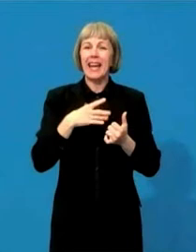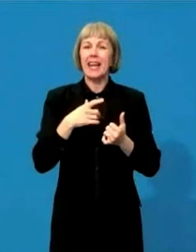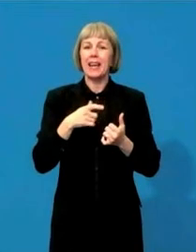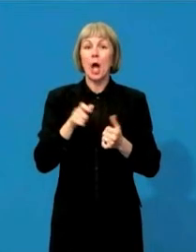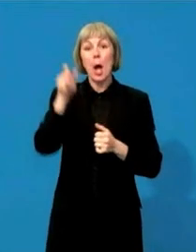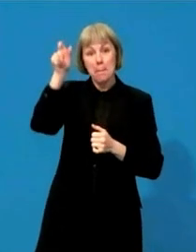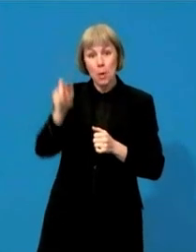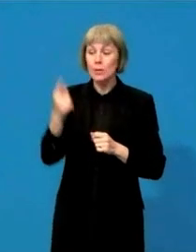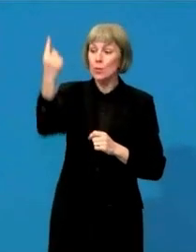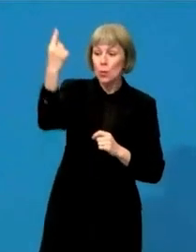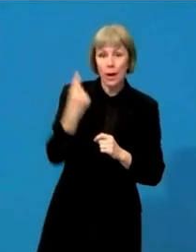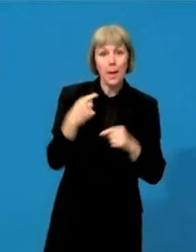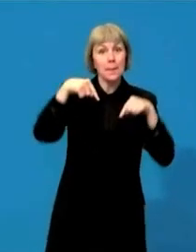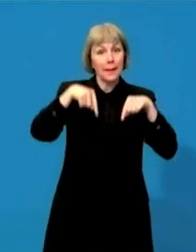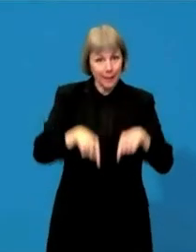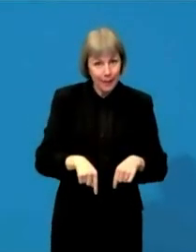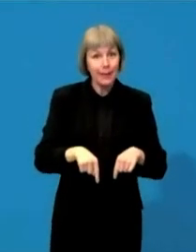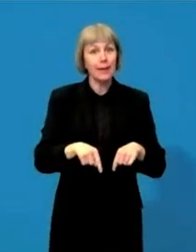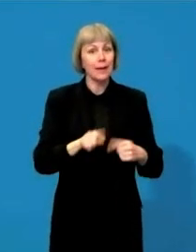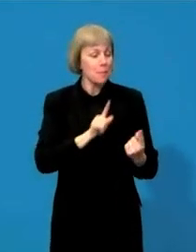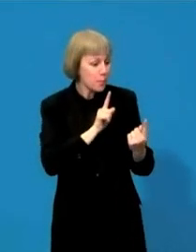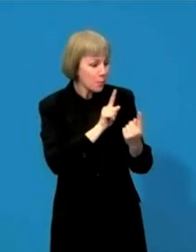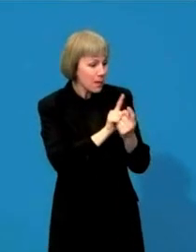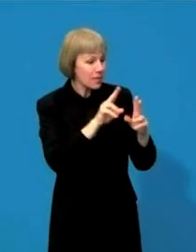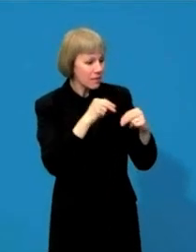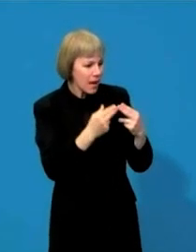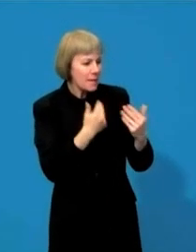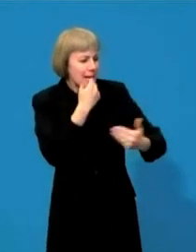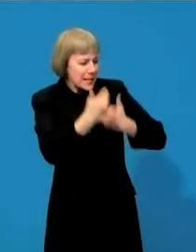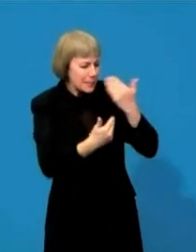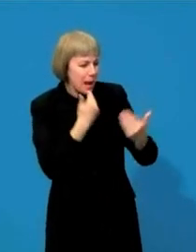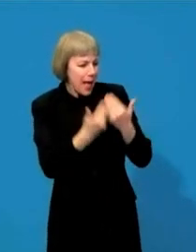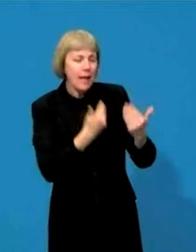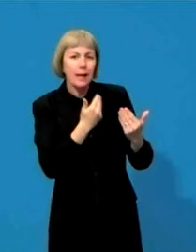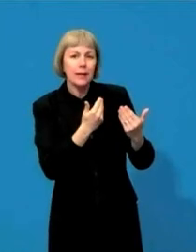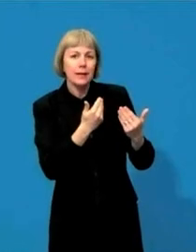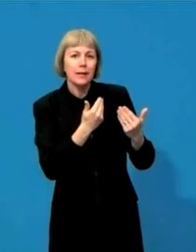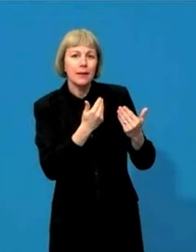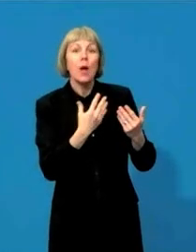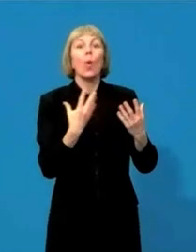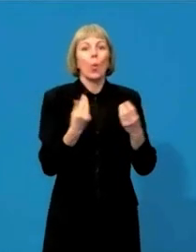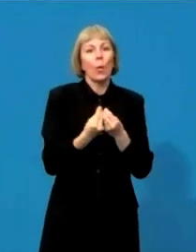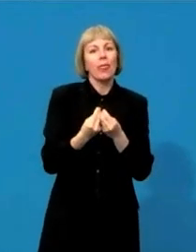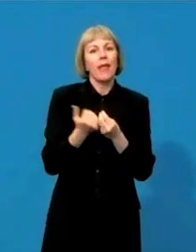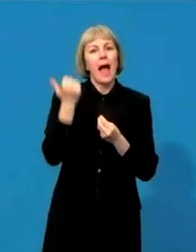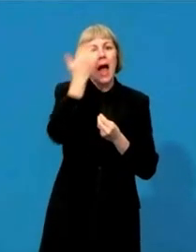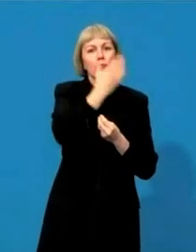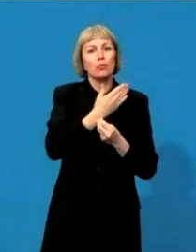family, "This non-Aboriginal person is okay, you can trust them." And straightaway the whole conversation is different.